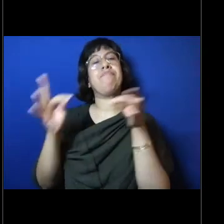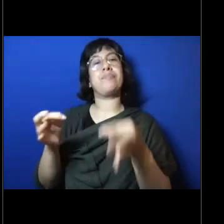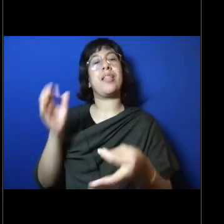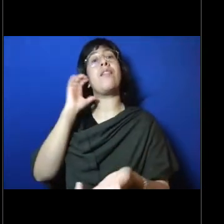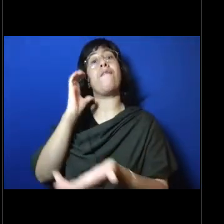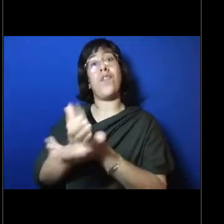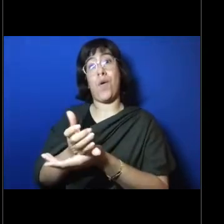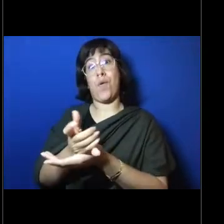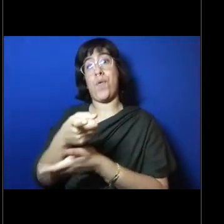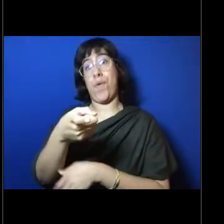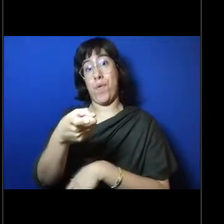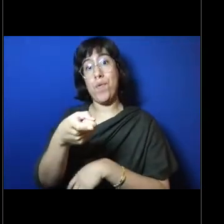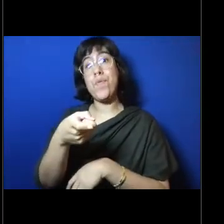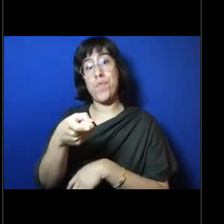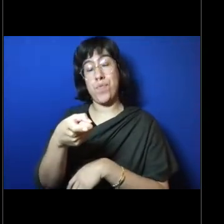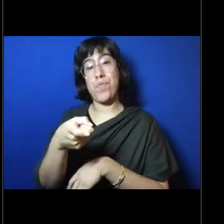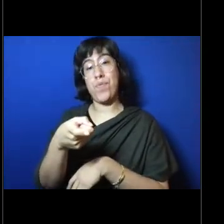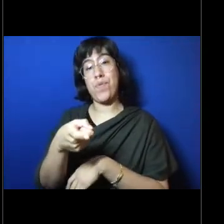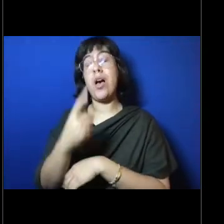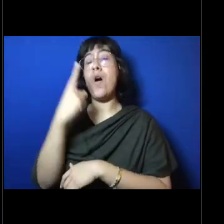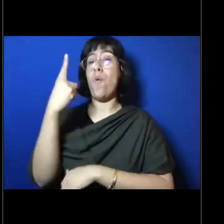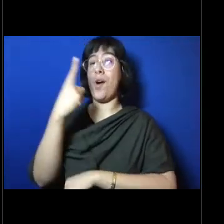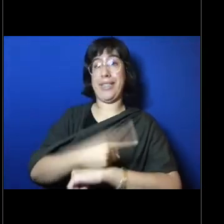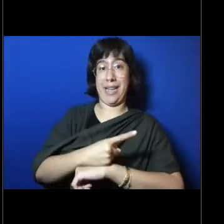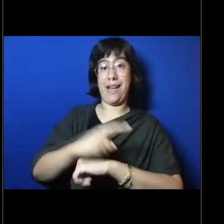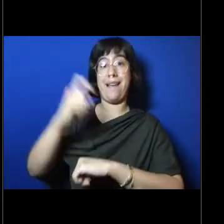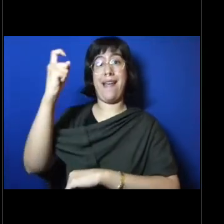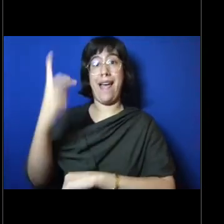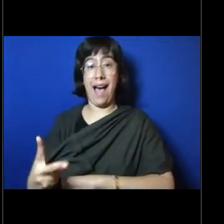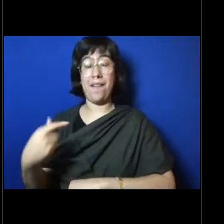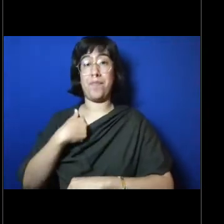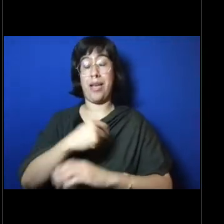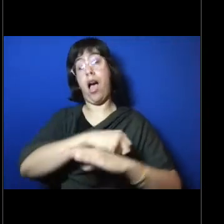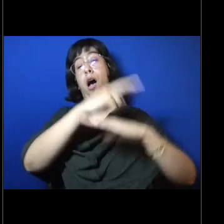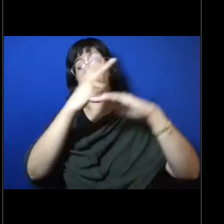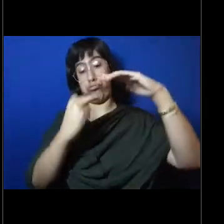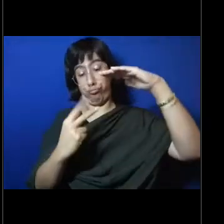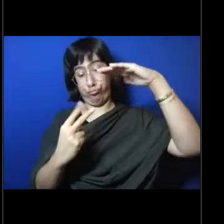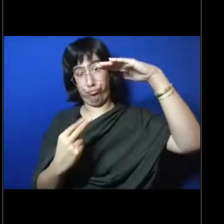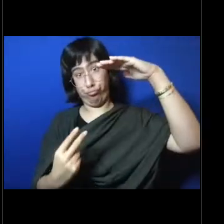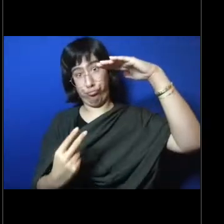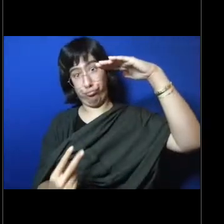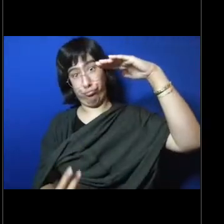In this photo, I attached a day and a half of diving in 40 to 50 feet directly off of the block house.